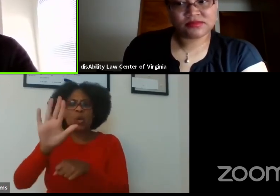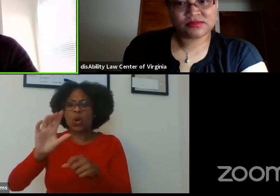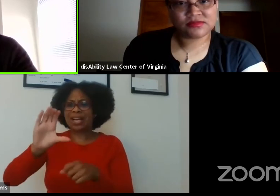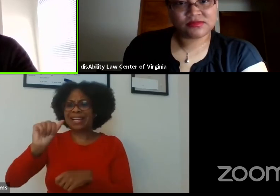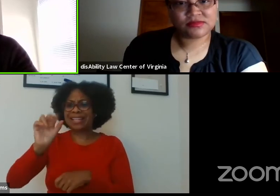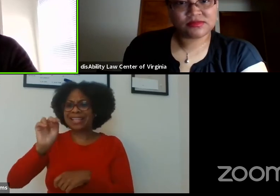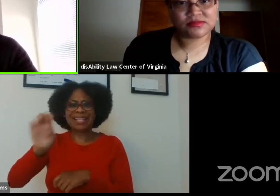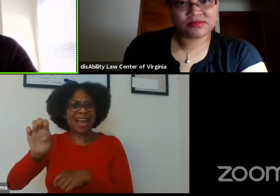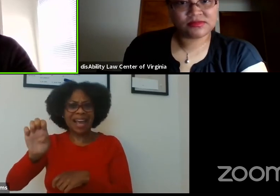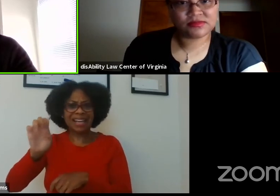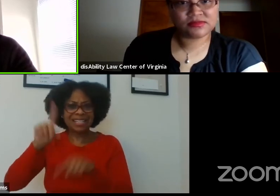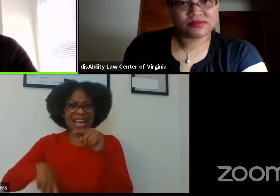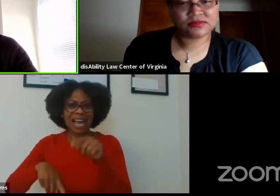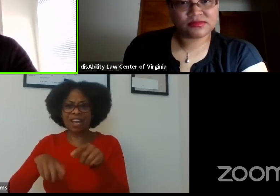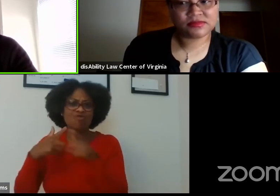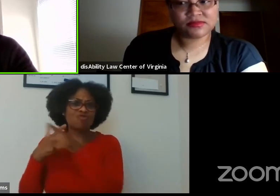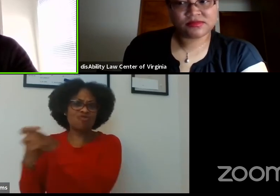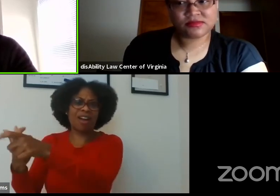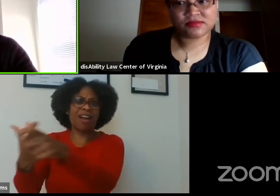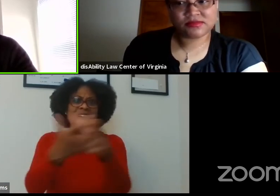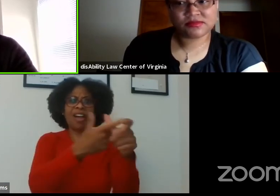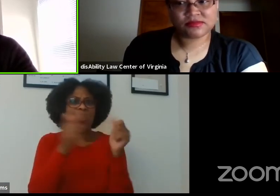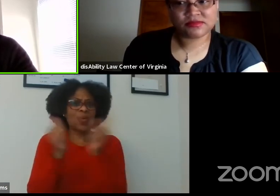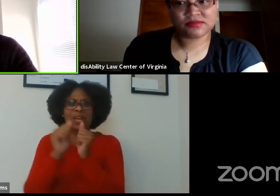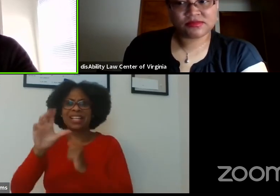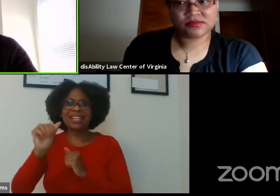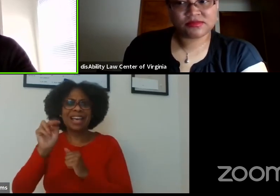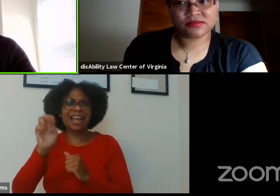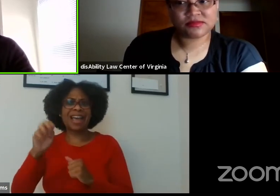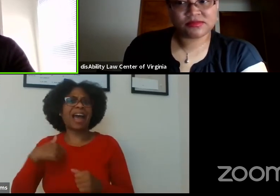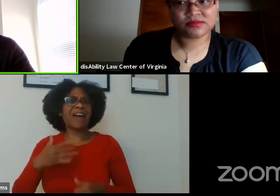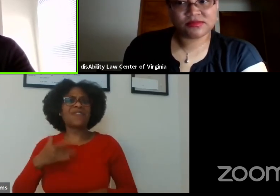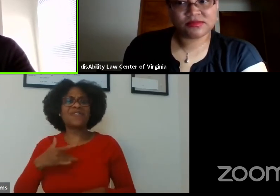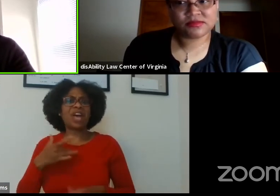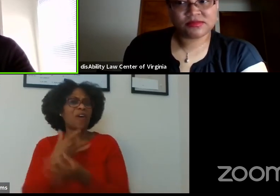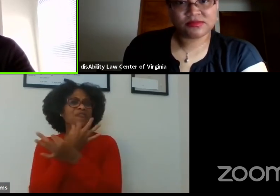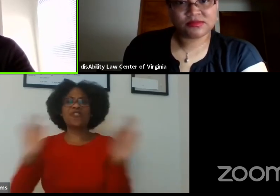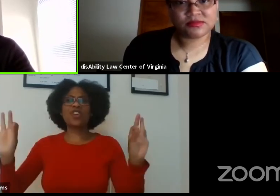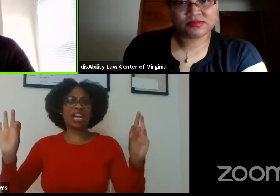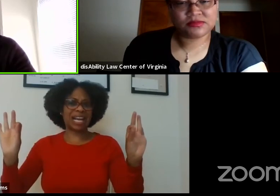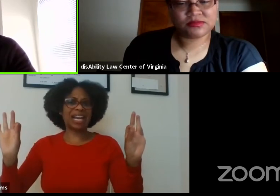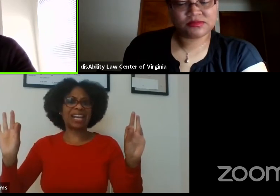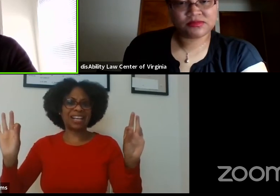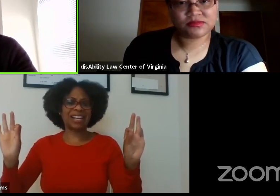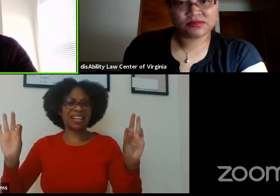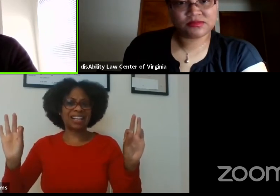And just to be able to run like that, you just feel so free. And I ended up becoming addicted to it.